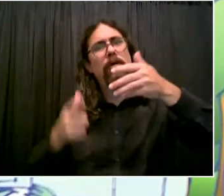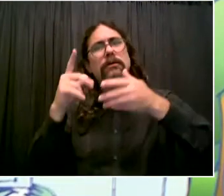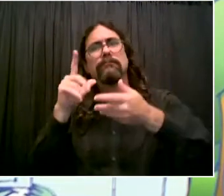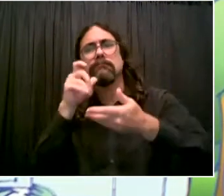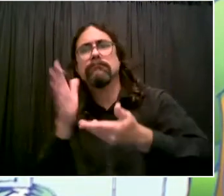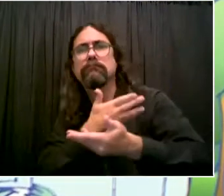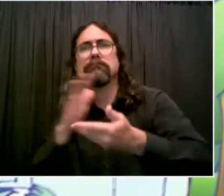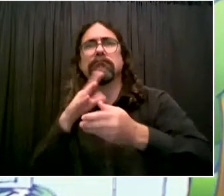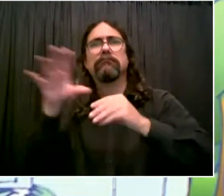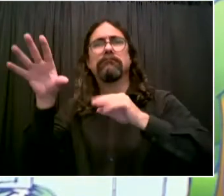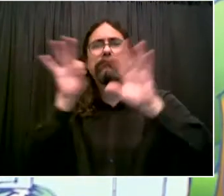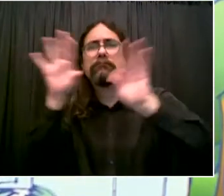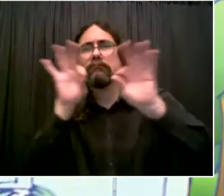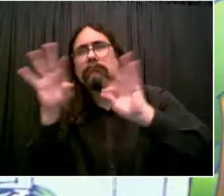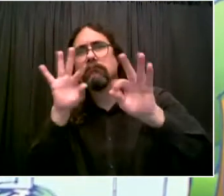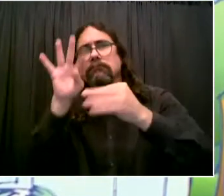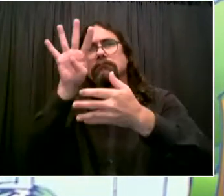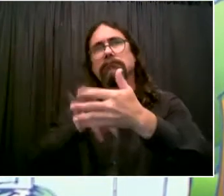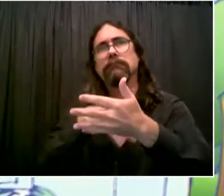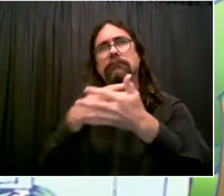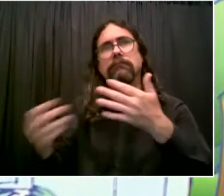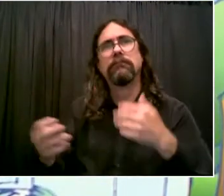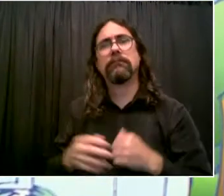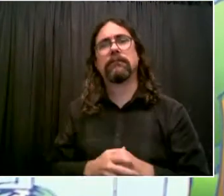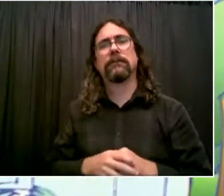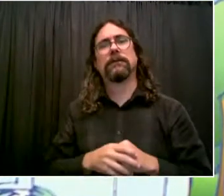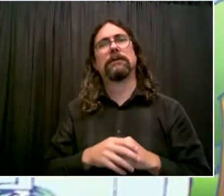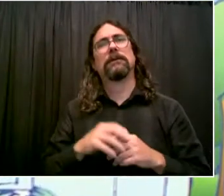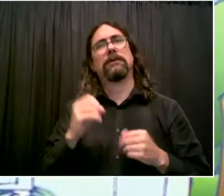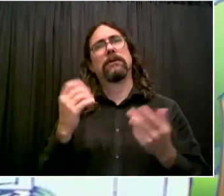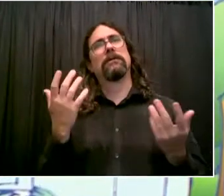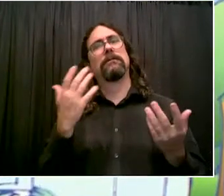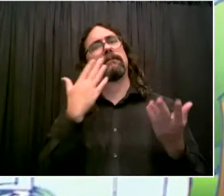ARE COMING TOGETHER FOR THE SAKE OF NEW YORK